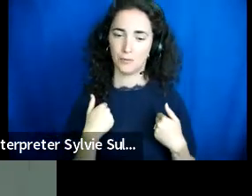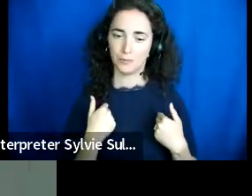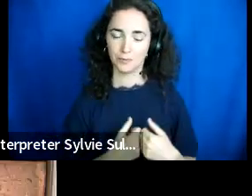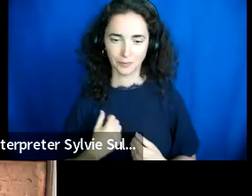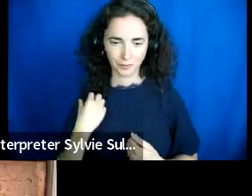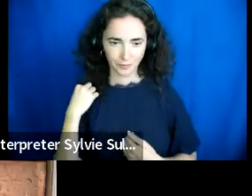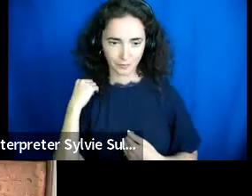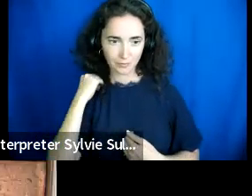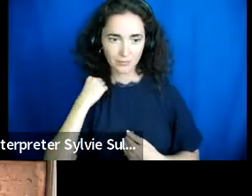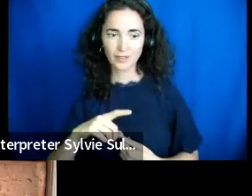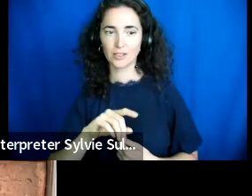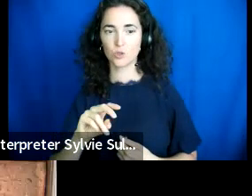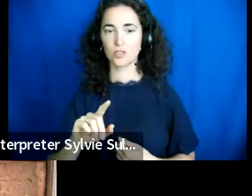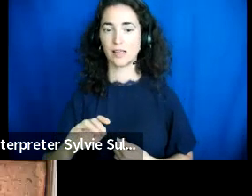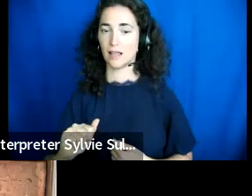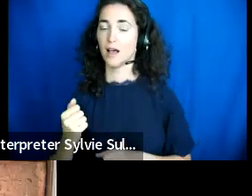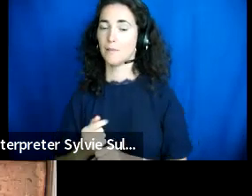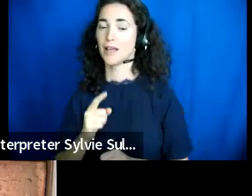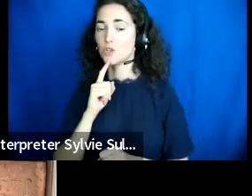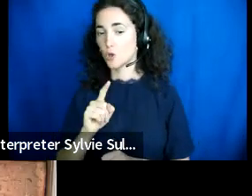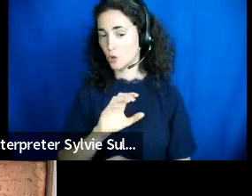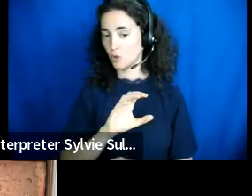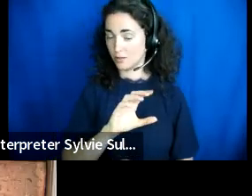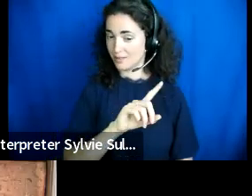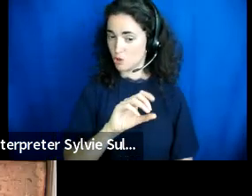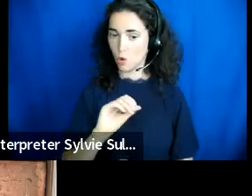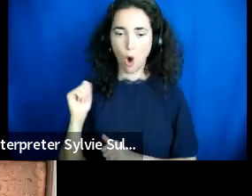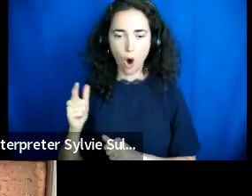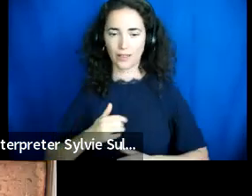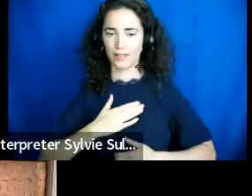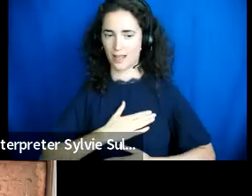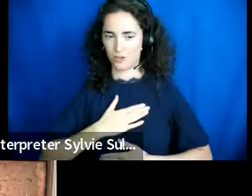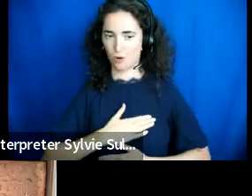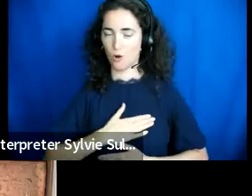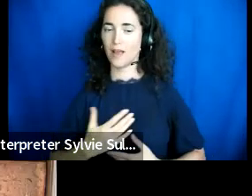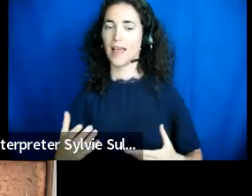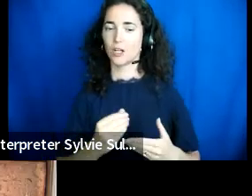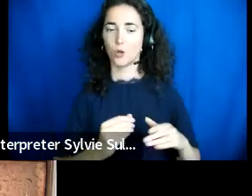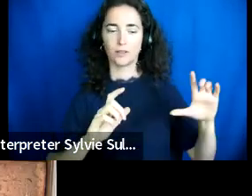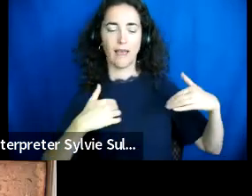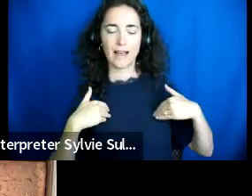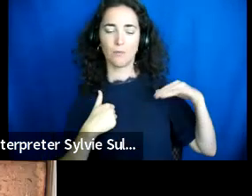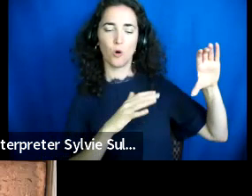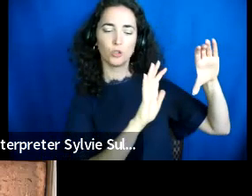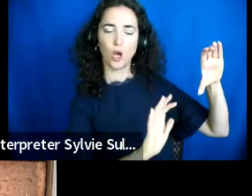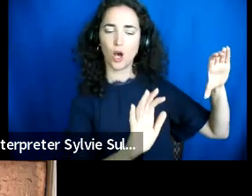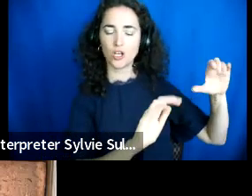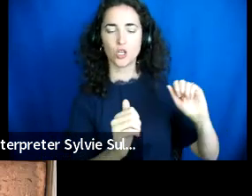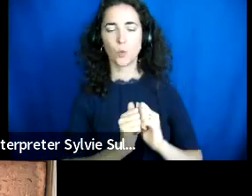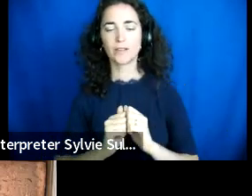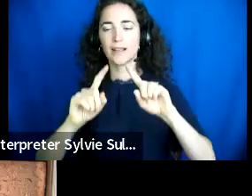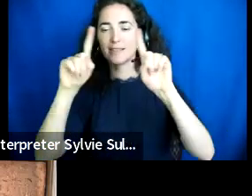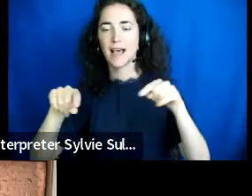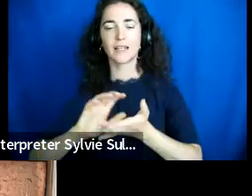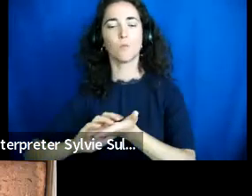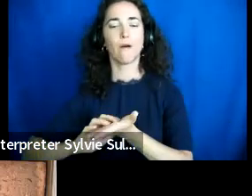Susanna has made sure that the Zoo is enjoyable to everyone, and included tactile animals and braille signs throughout the Zoo issued.